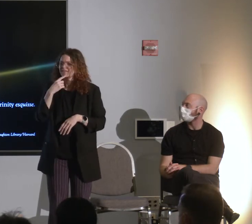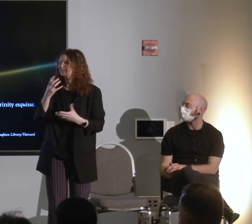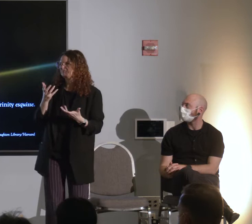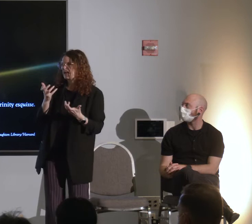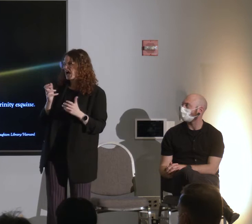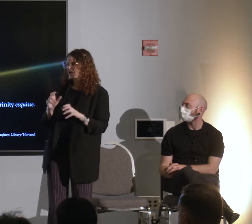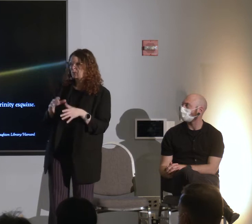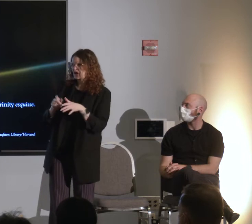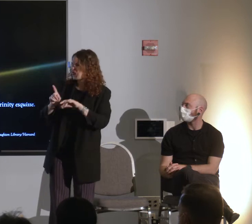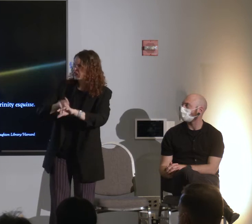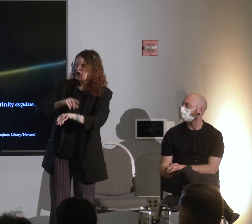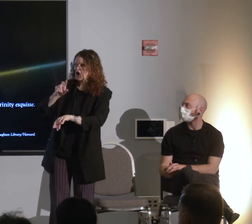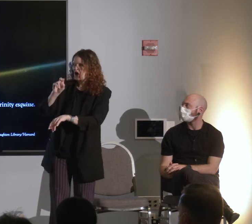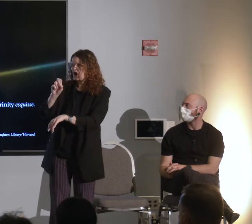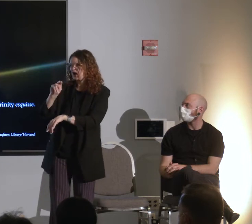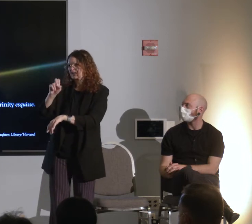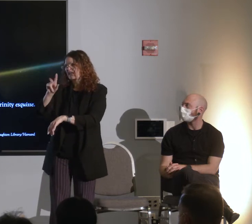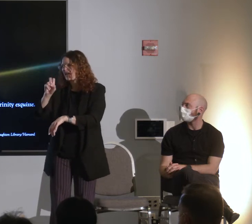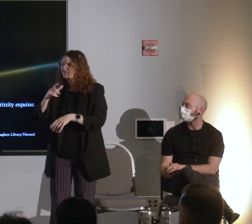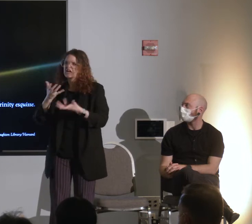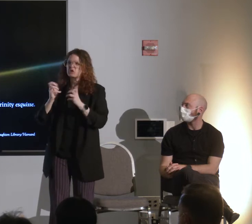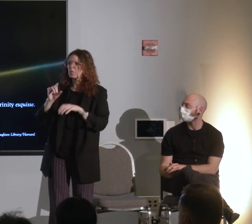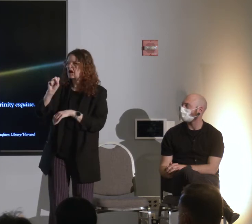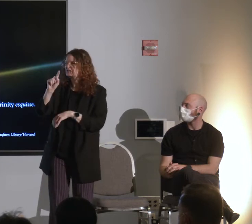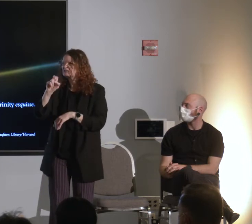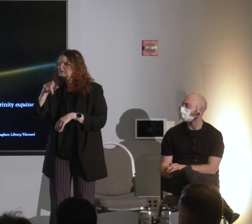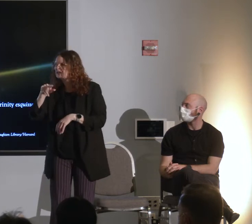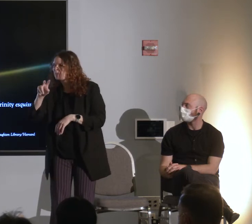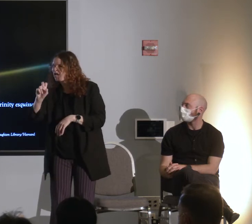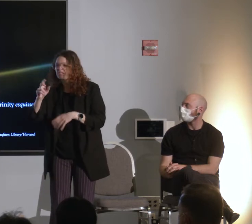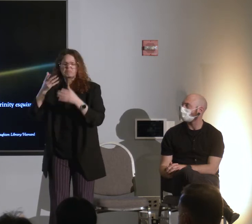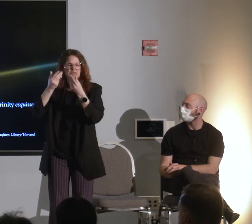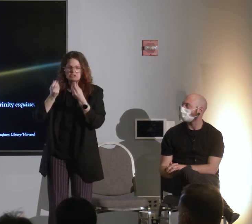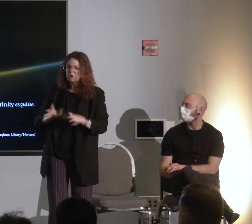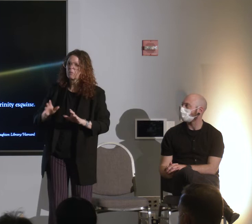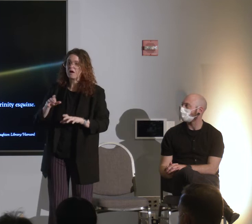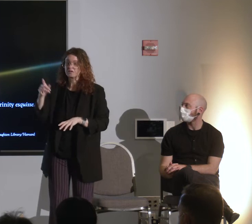nave and that he didn't much like steeples. The architect returned to New York, completed the